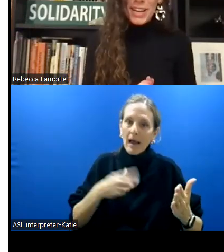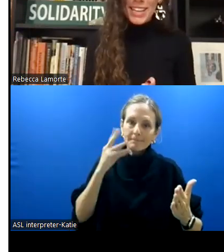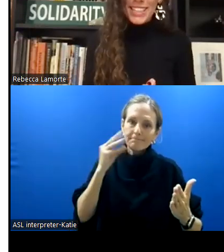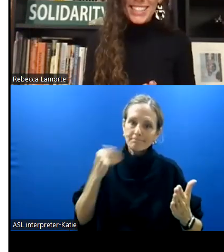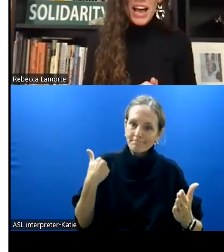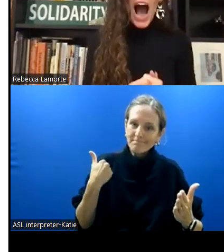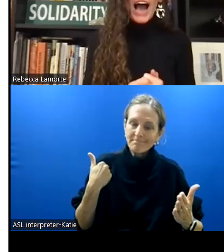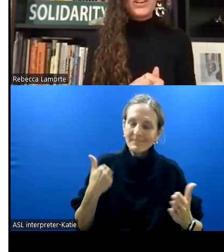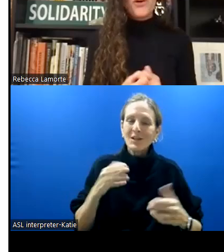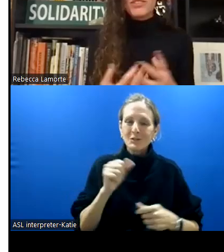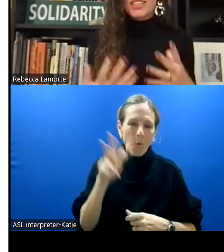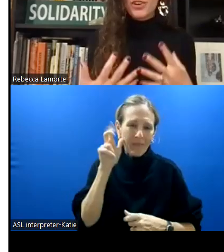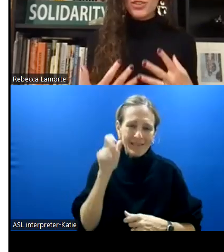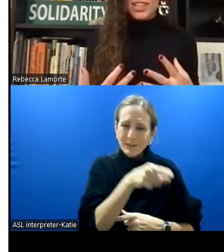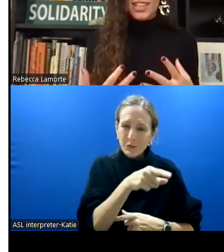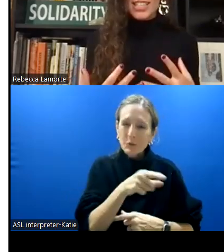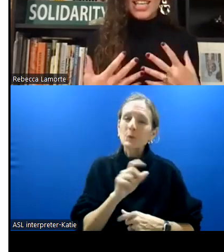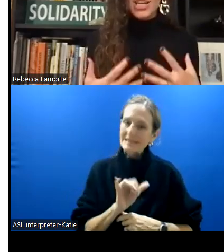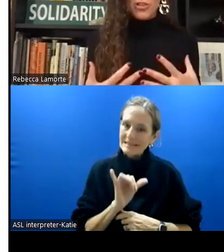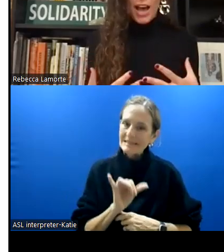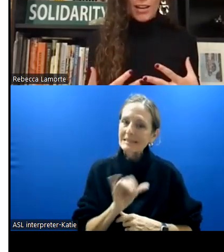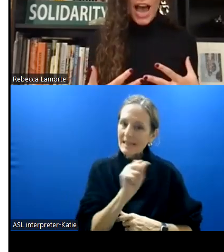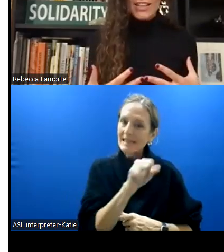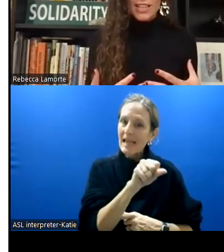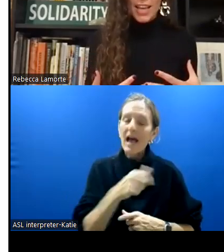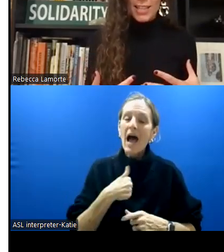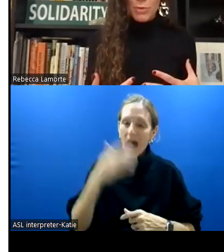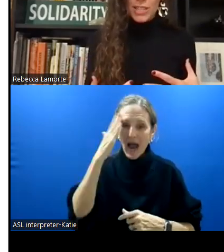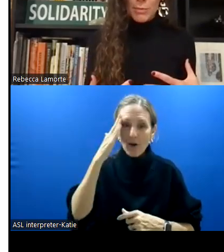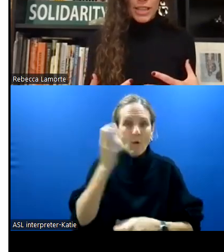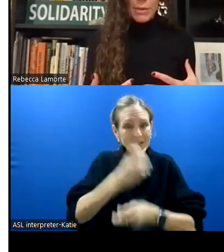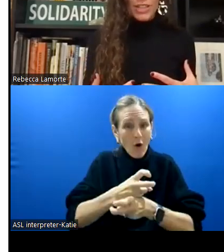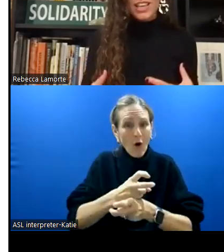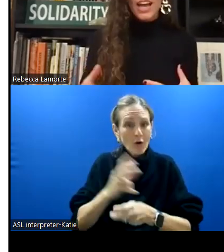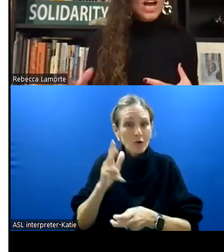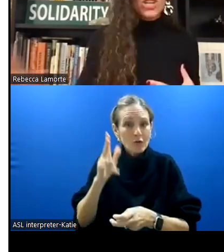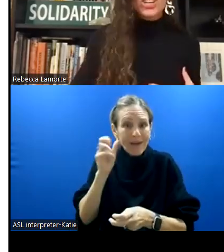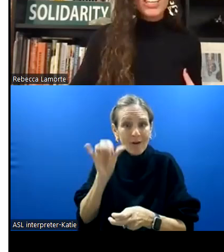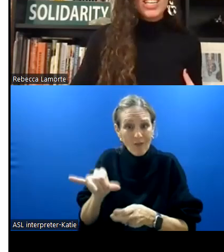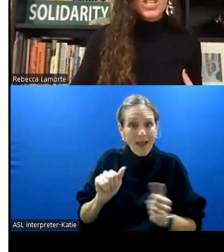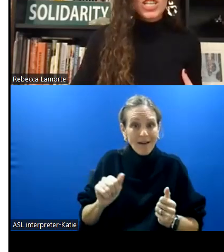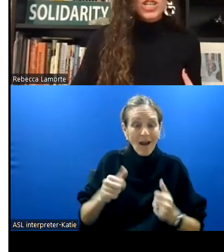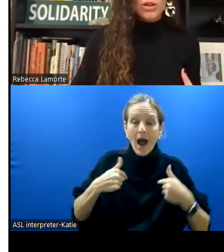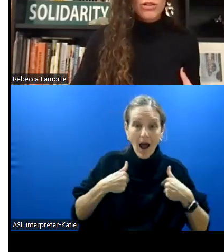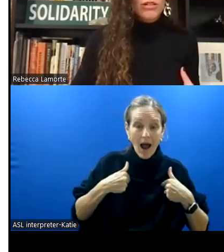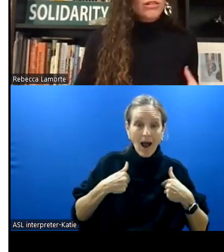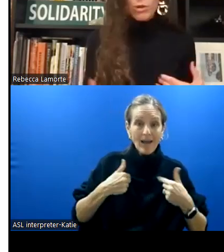Because I know how difficult it is to hear that as the candidate with disability, where it's like, "You're a niche issue."